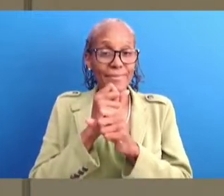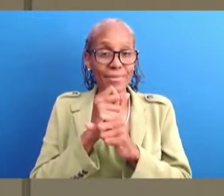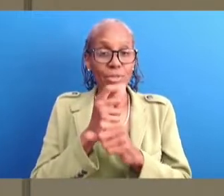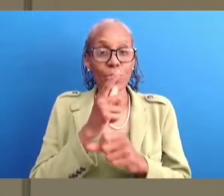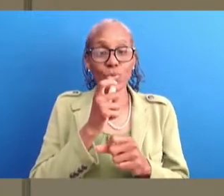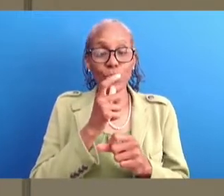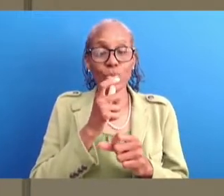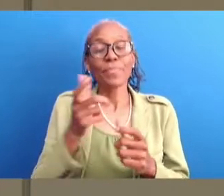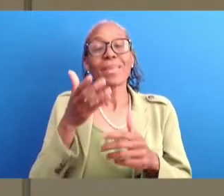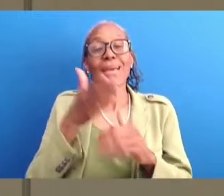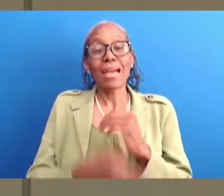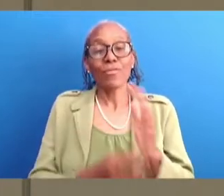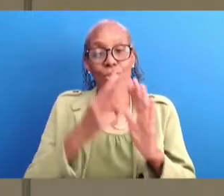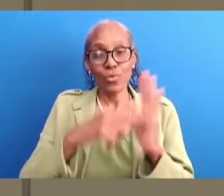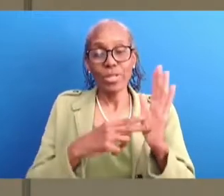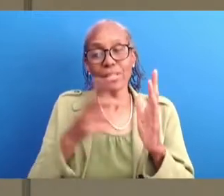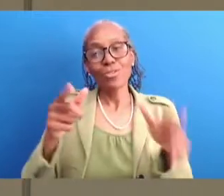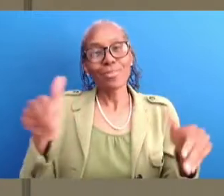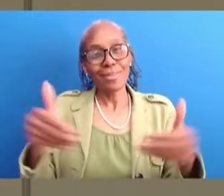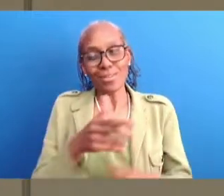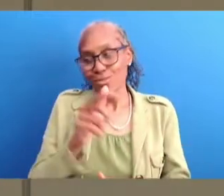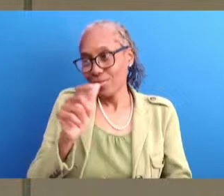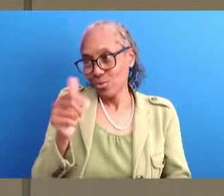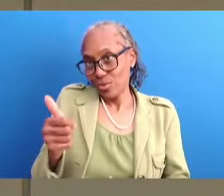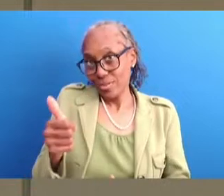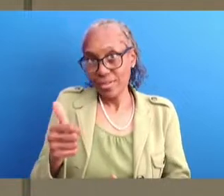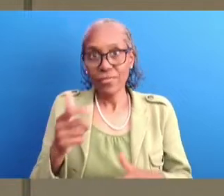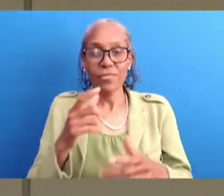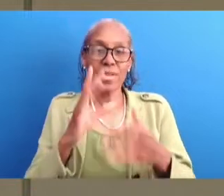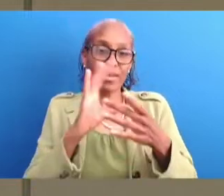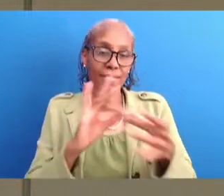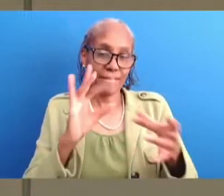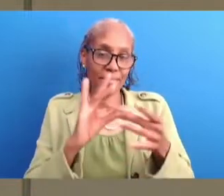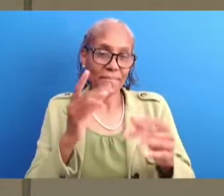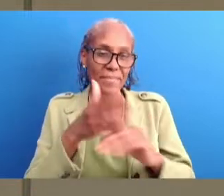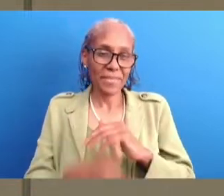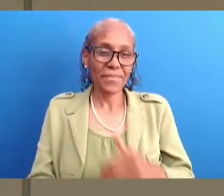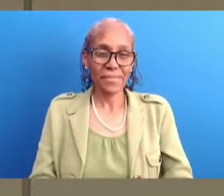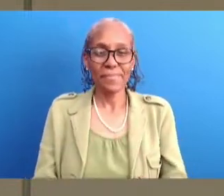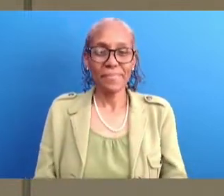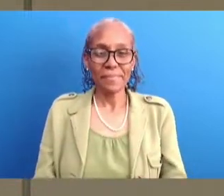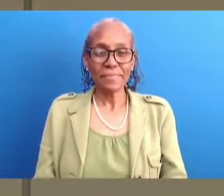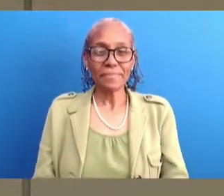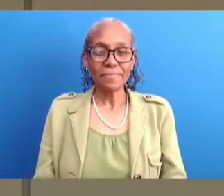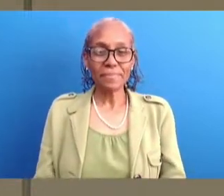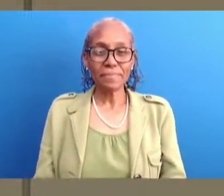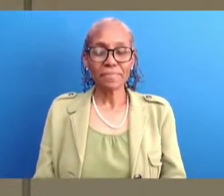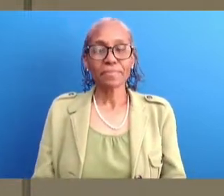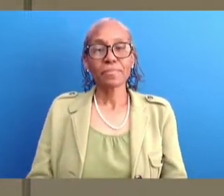CALL DOWN TO OUR GUESTS TO RECEIVE IT.